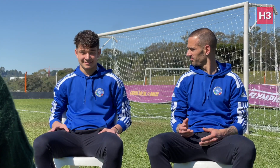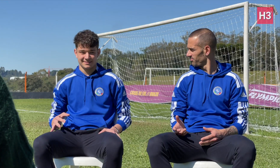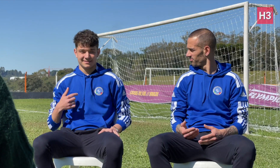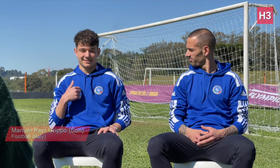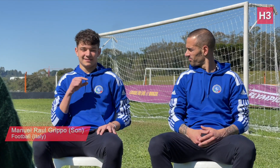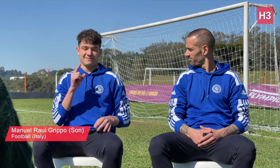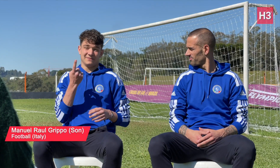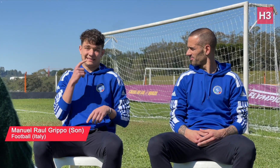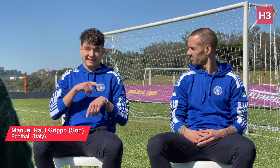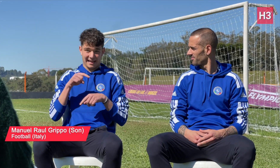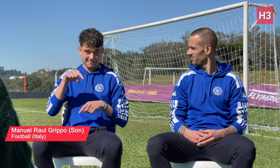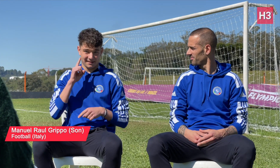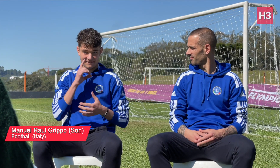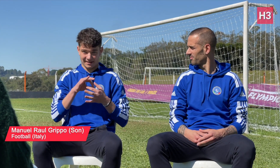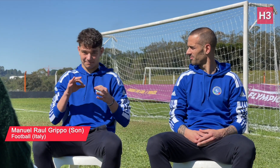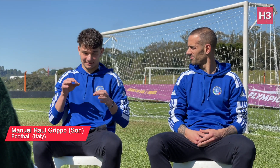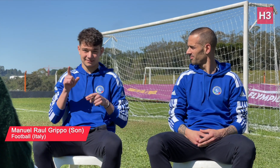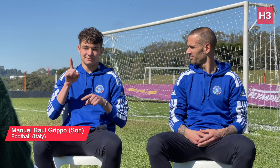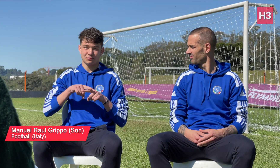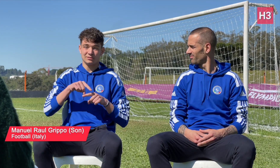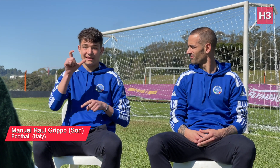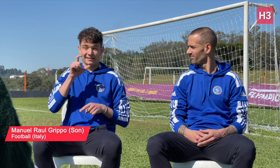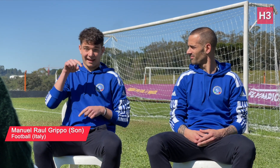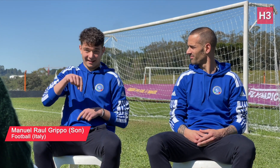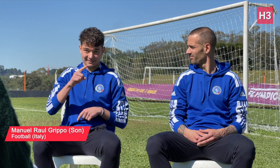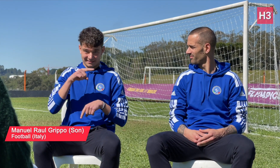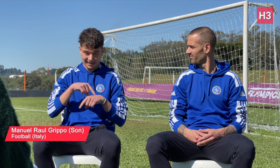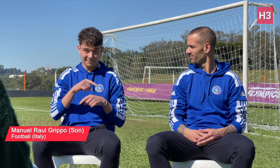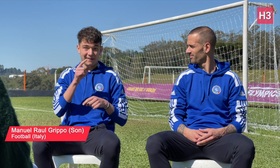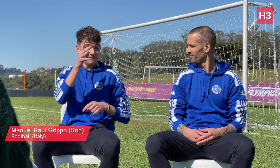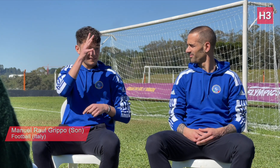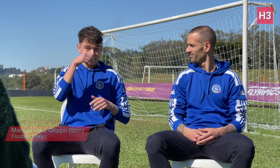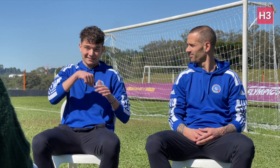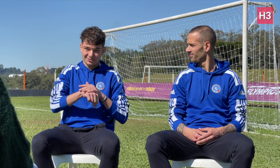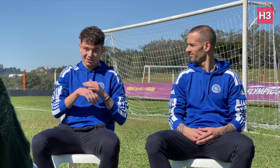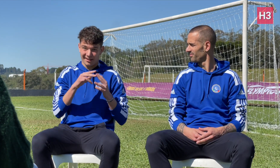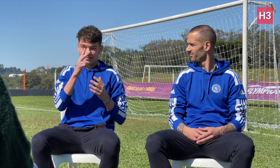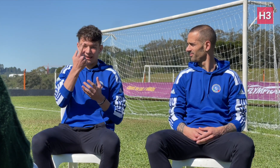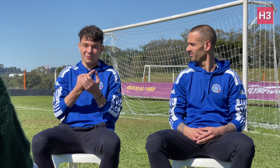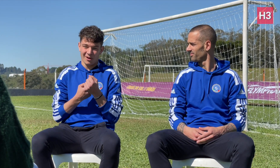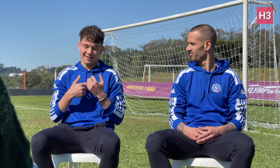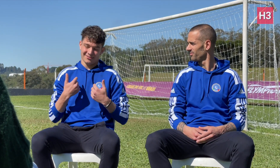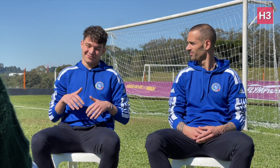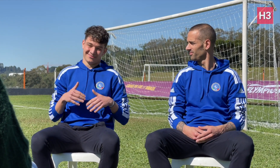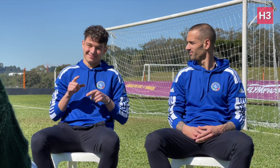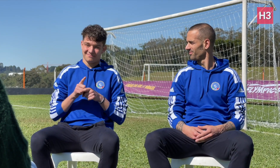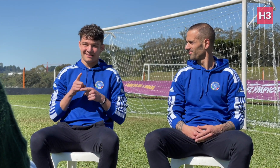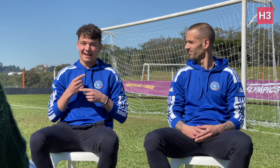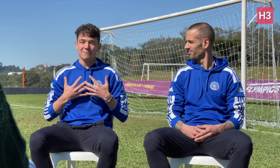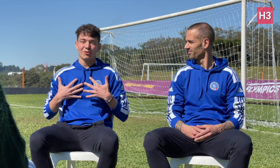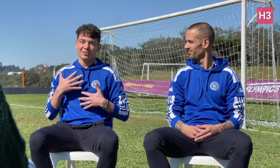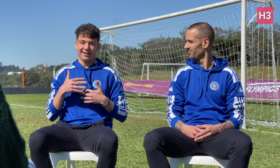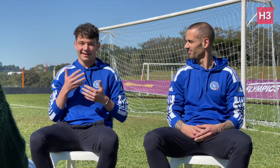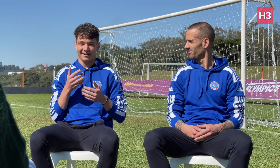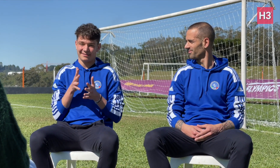It’s my first time at the Deaflympics playing for the Italy team with my father, it’s really emotional for me.